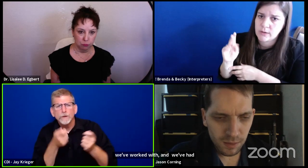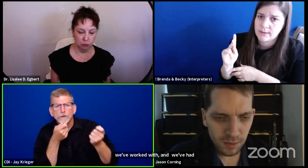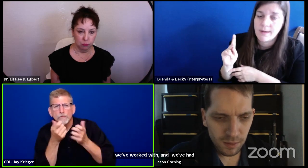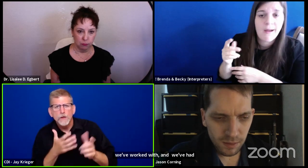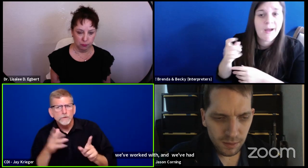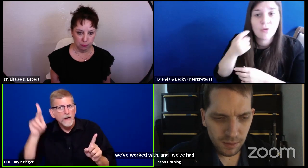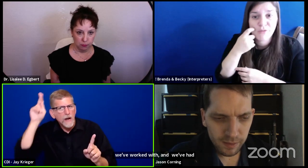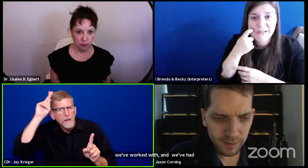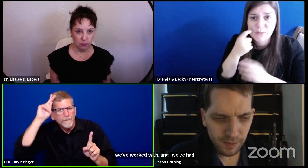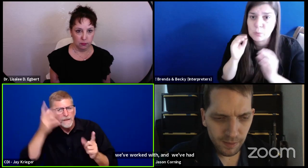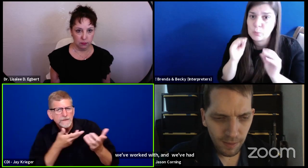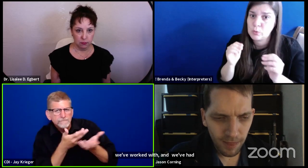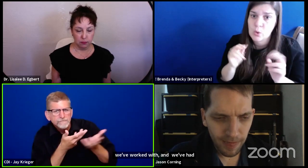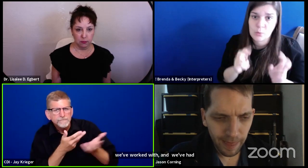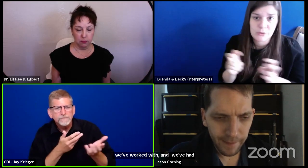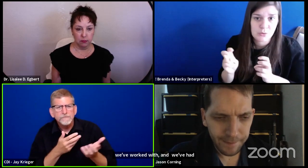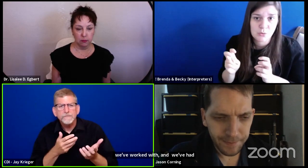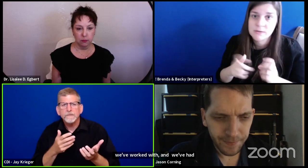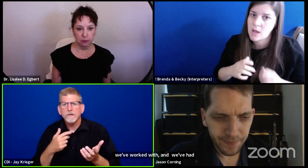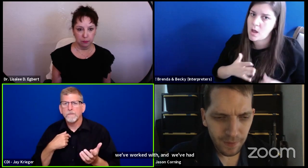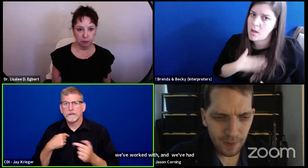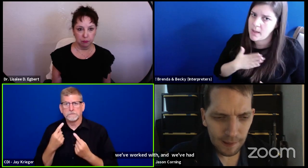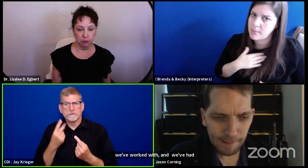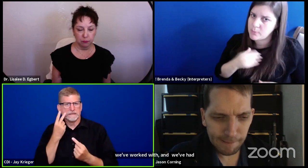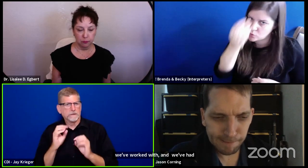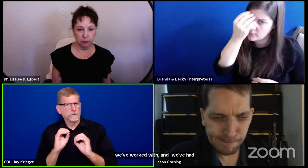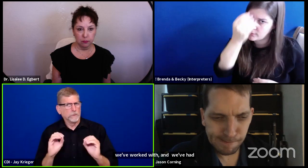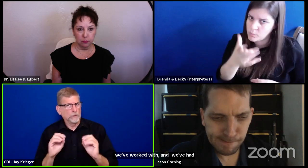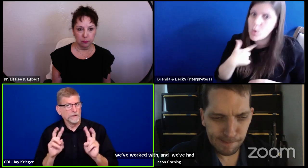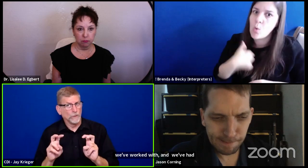But definitely if we can do better, we want to know better and we want to know how.